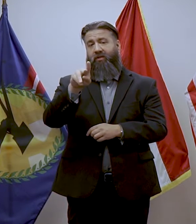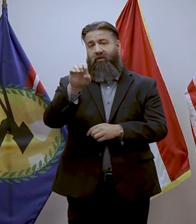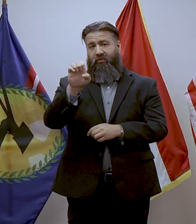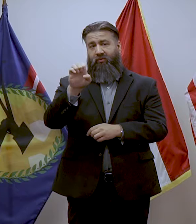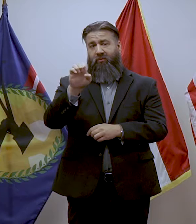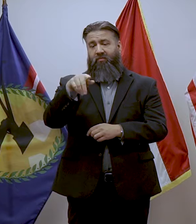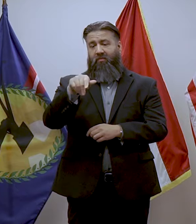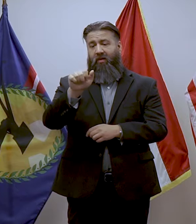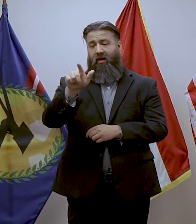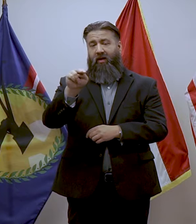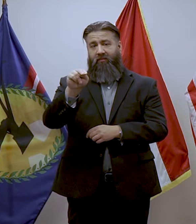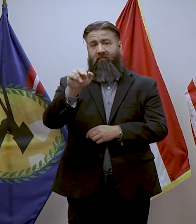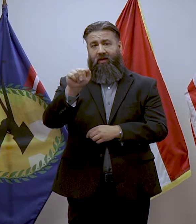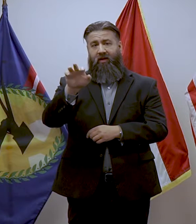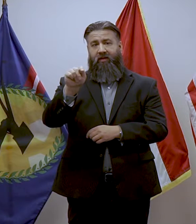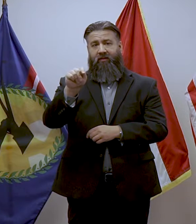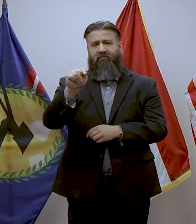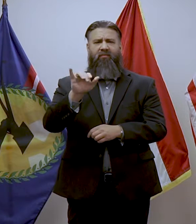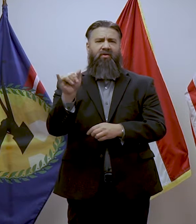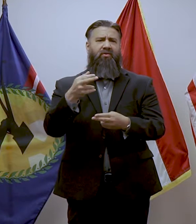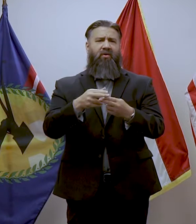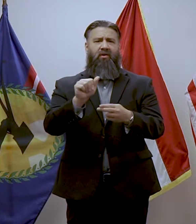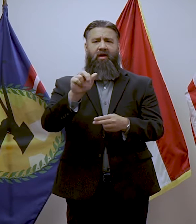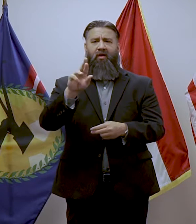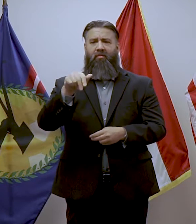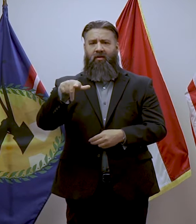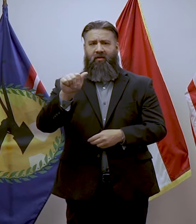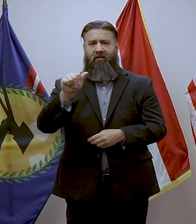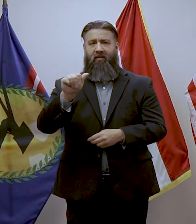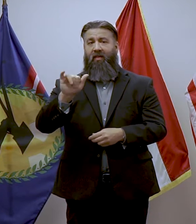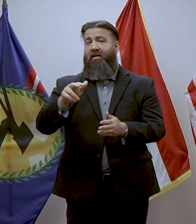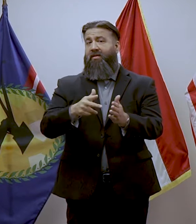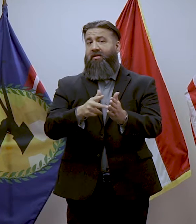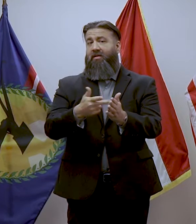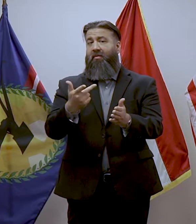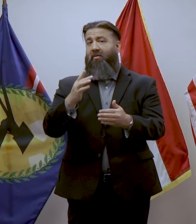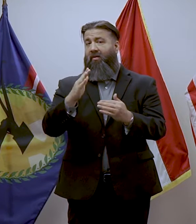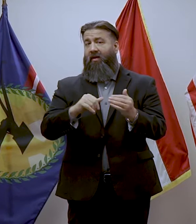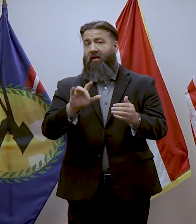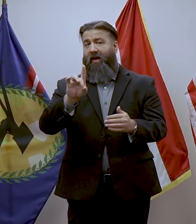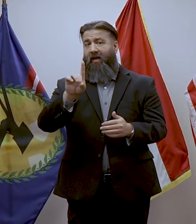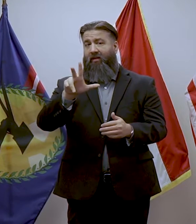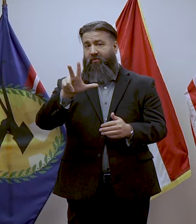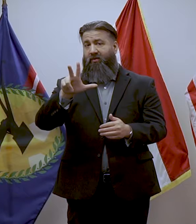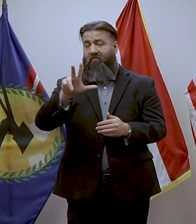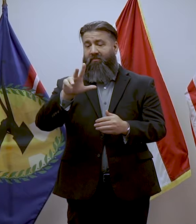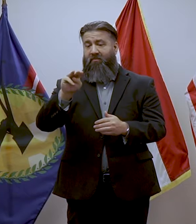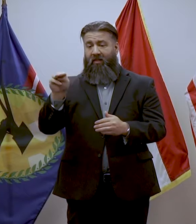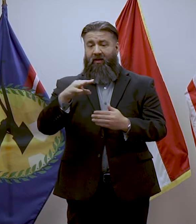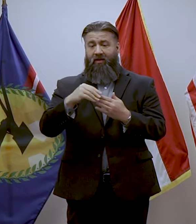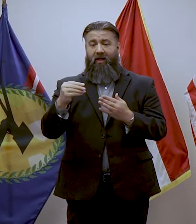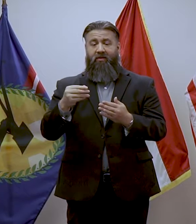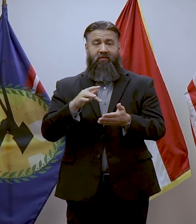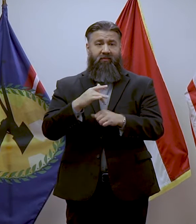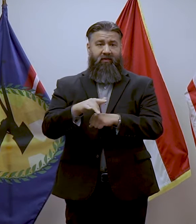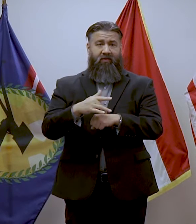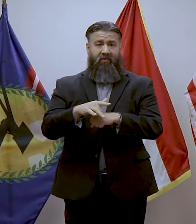That's nearly double the $83 million that's available. I appreciate that the Council has agreed to press pause on moving forward